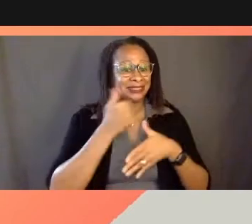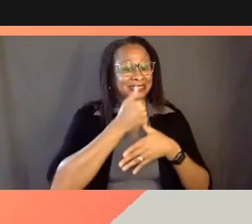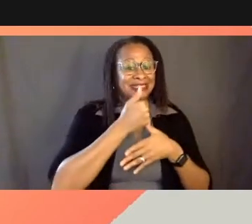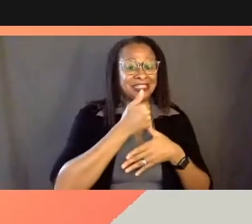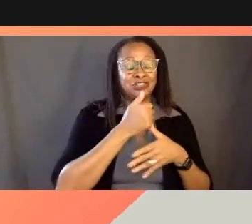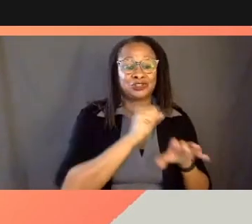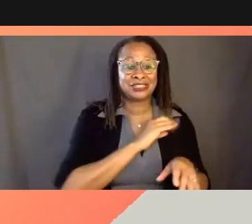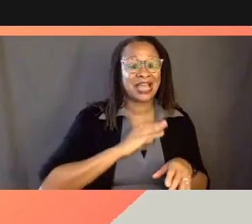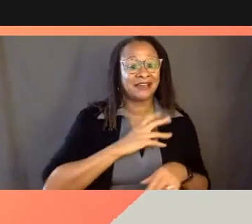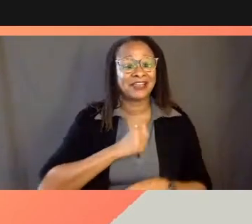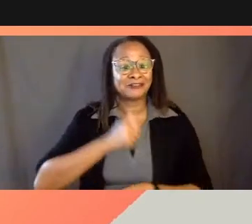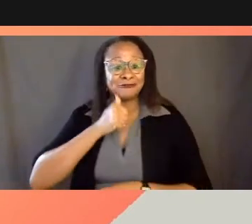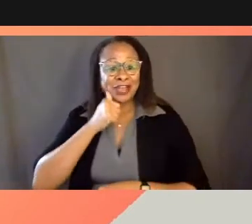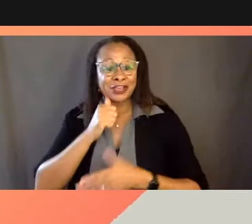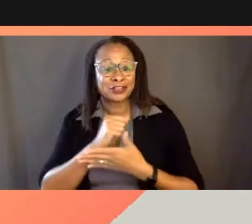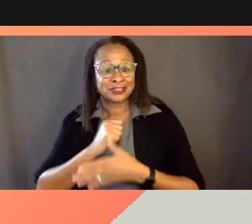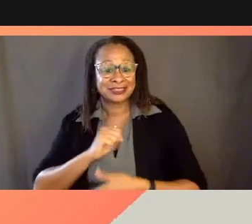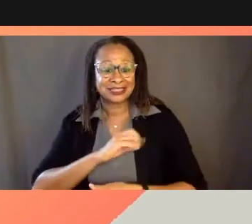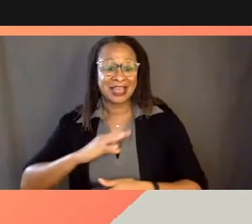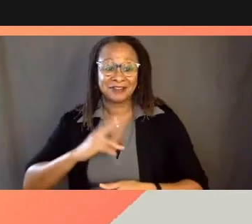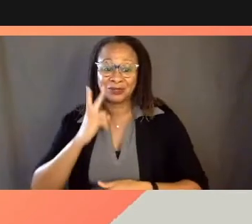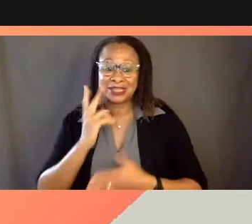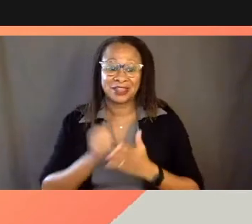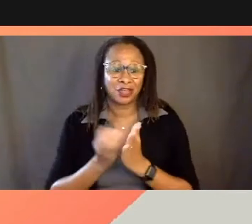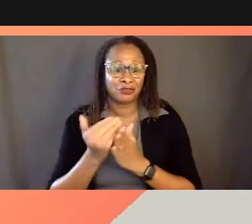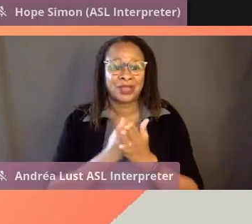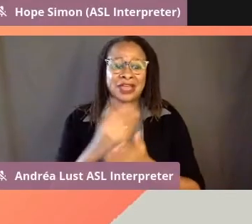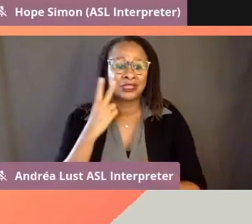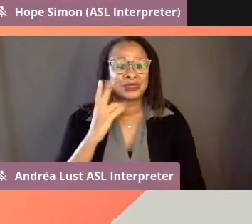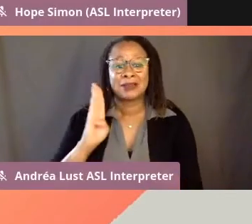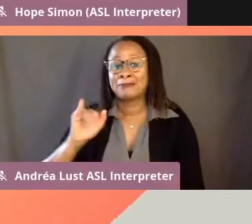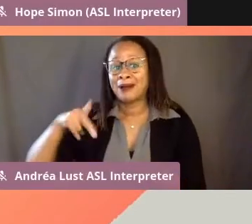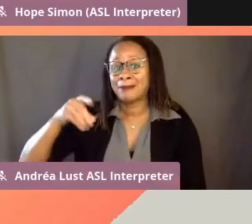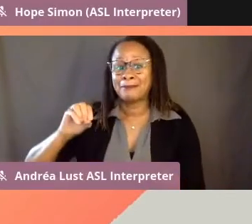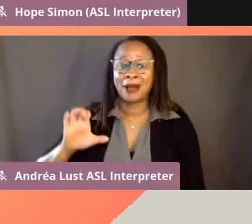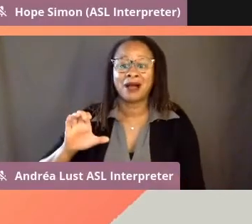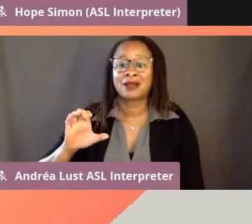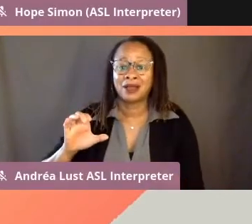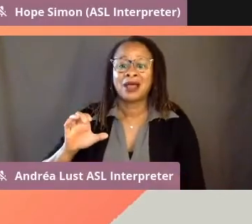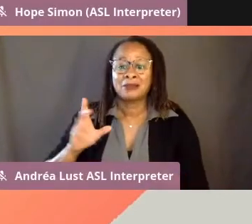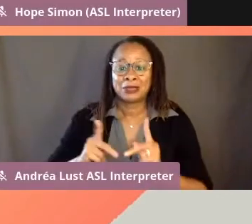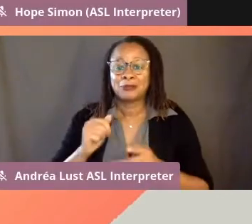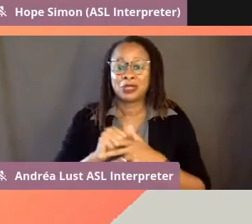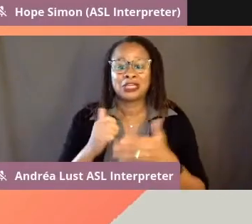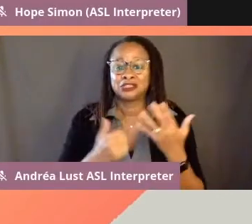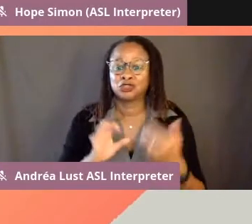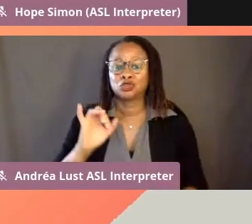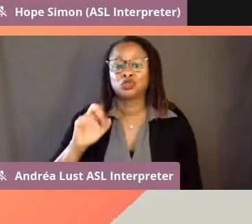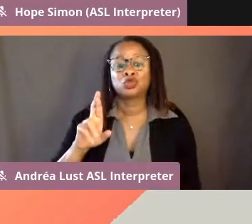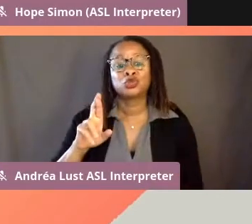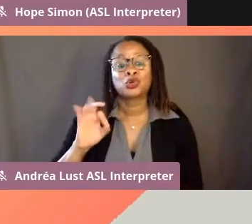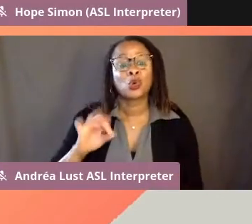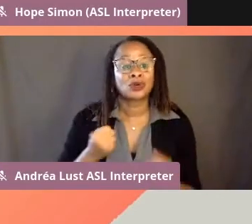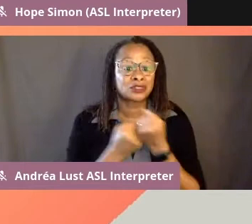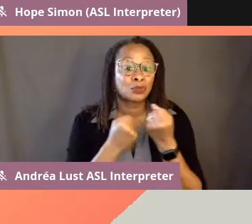and that is something we've seen throughout. You'll see a lot of BIPOC folks in junior or support positions, not at the leadership level,